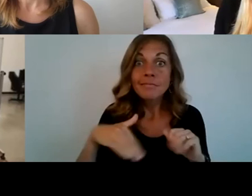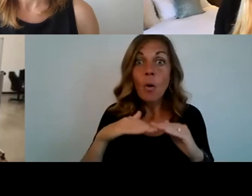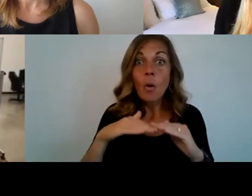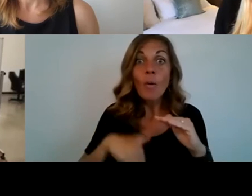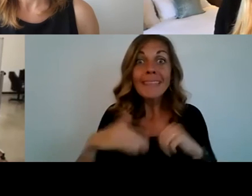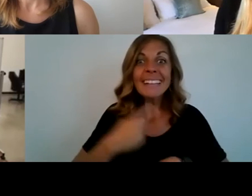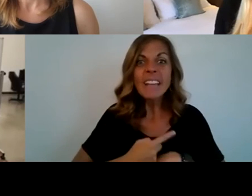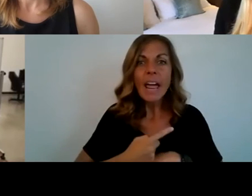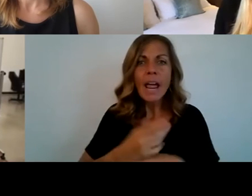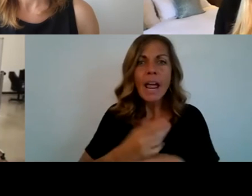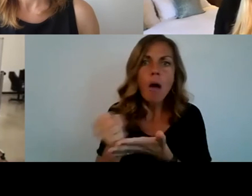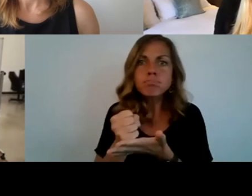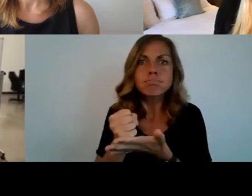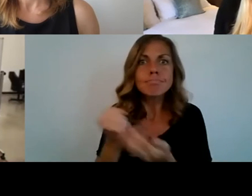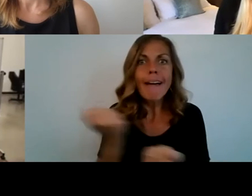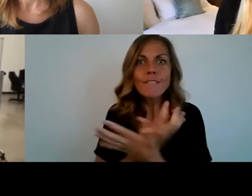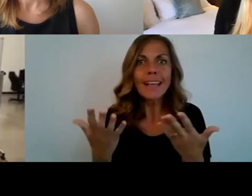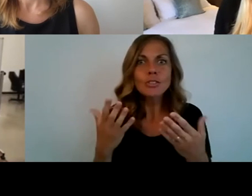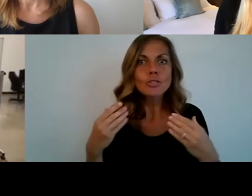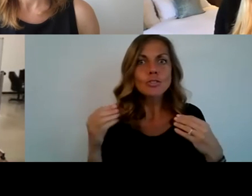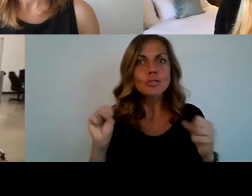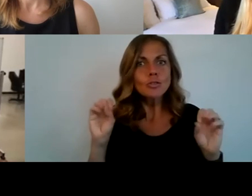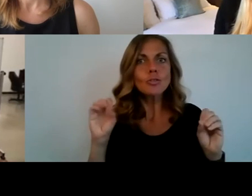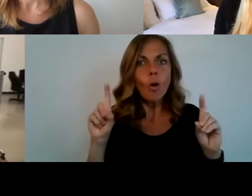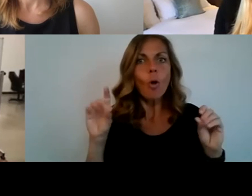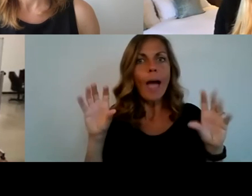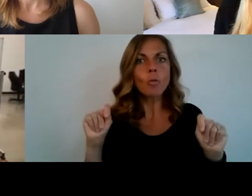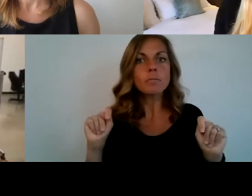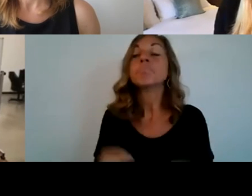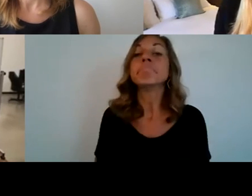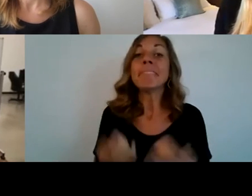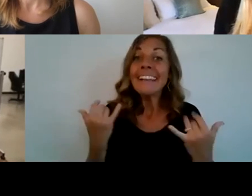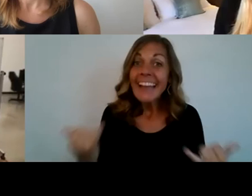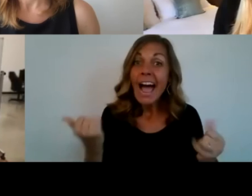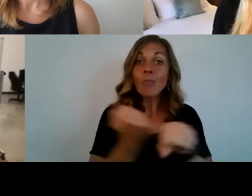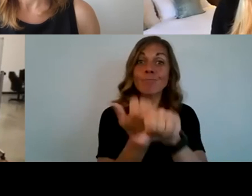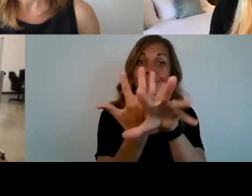of everything. And now doing sessions via Zoom. So, she's able to keep the stylists